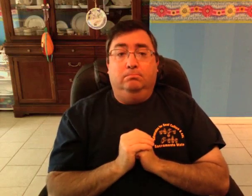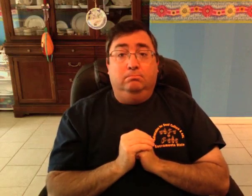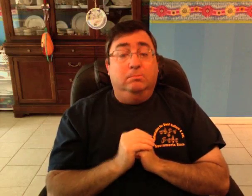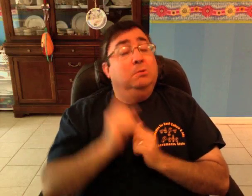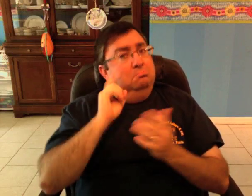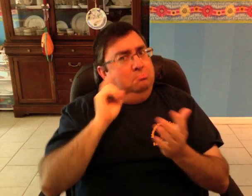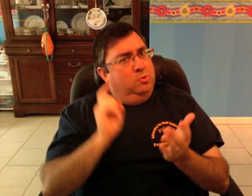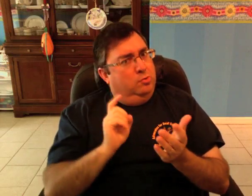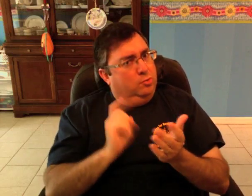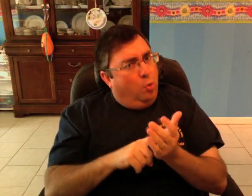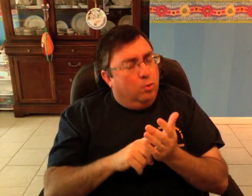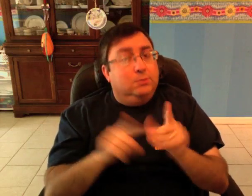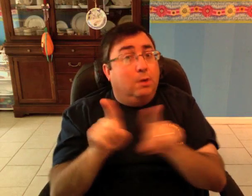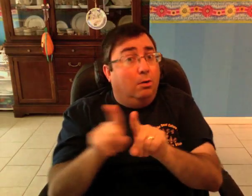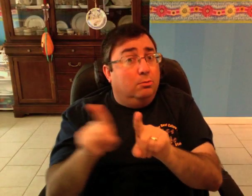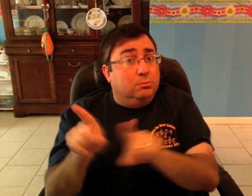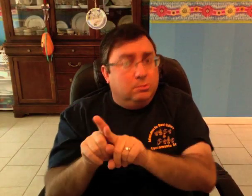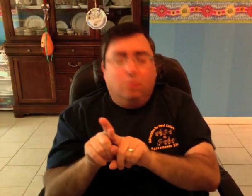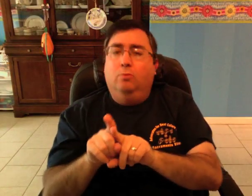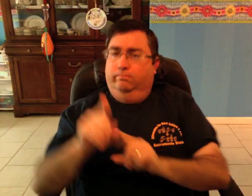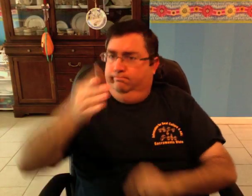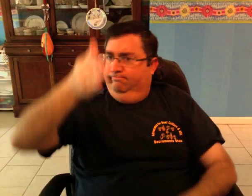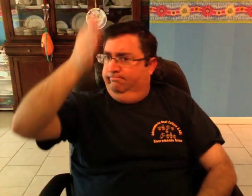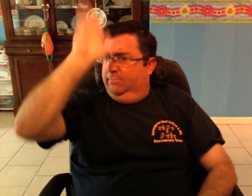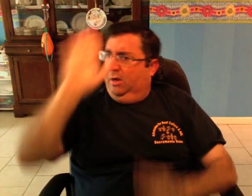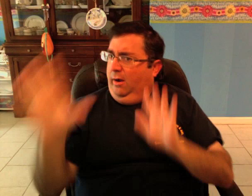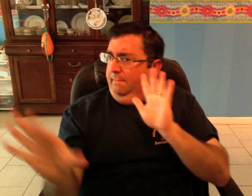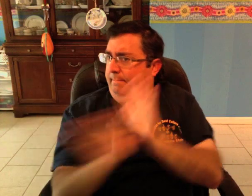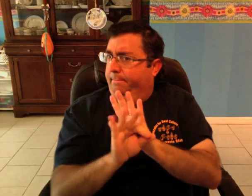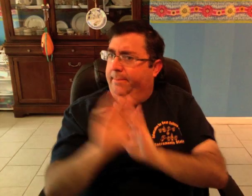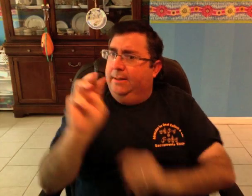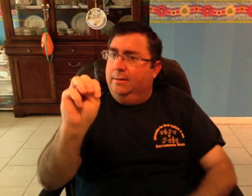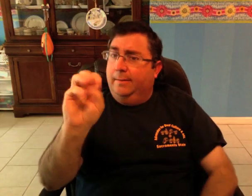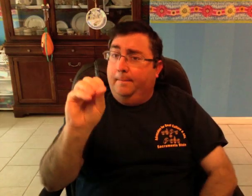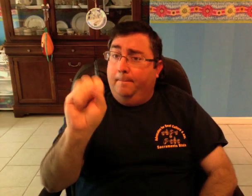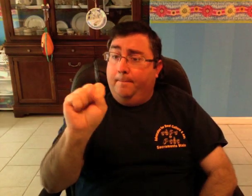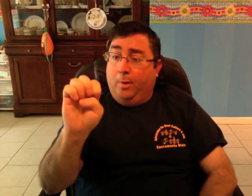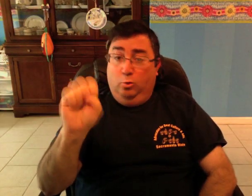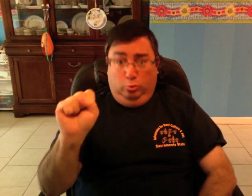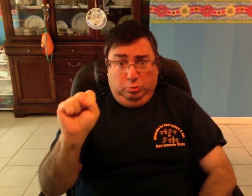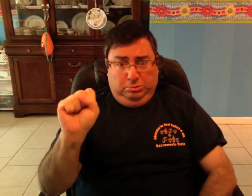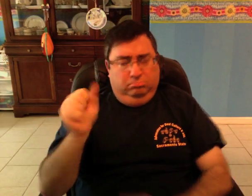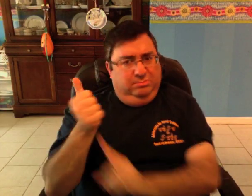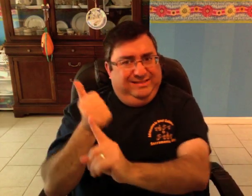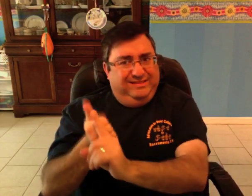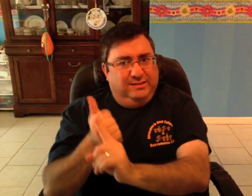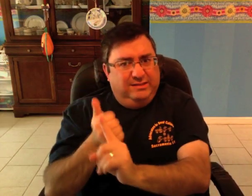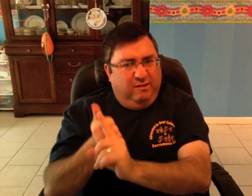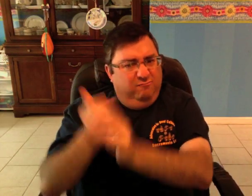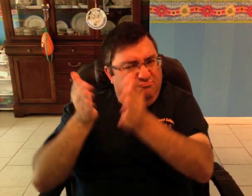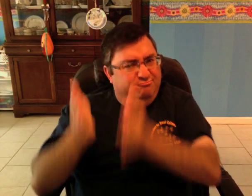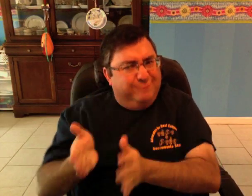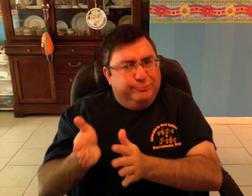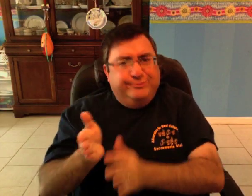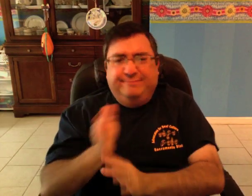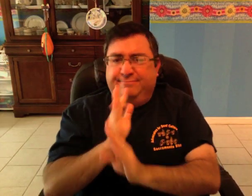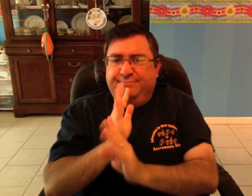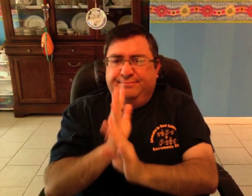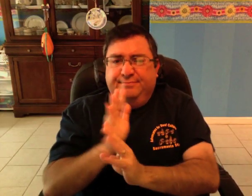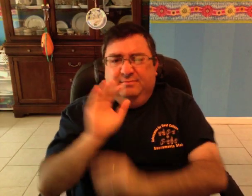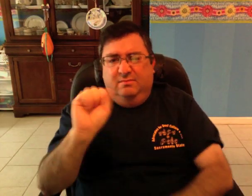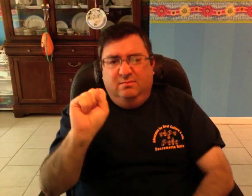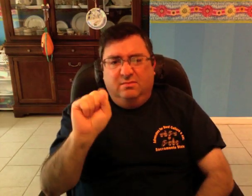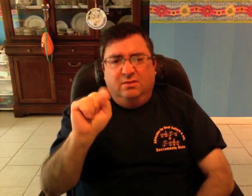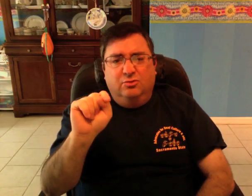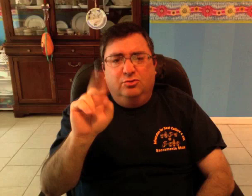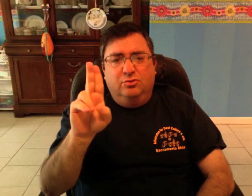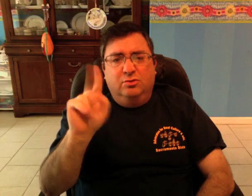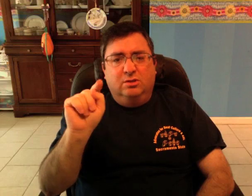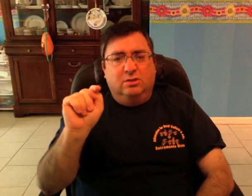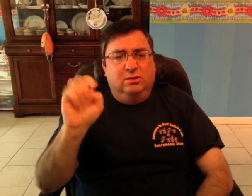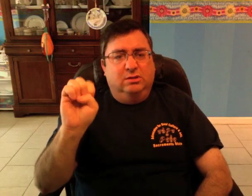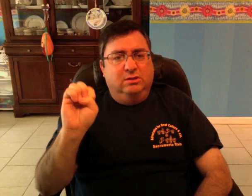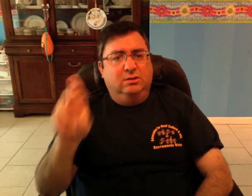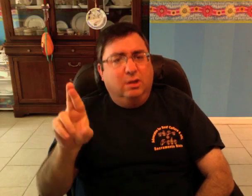Notice also that God chose Moses, a stutterer,